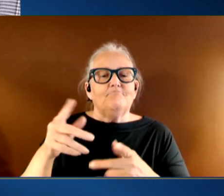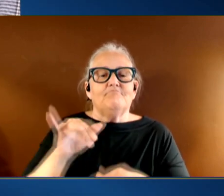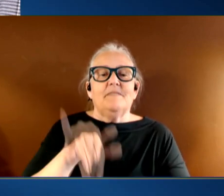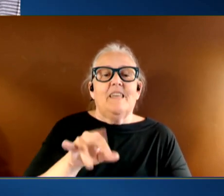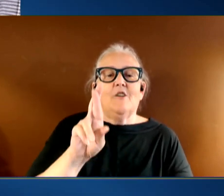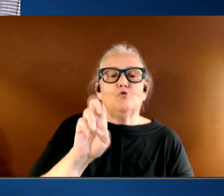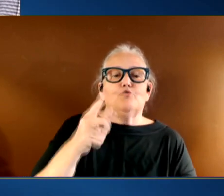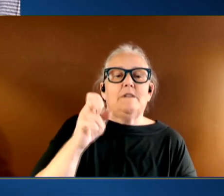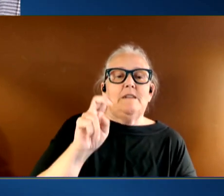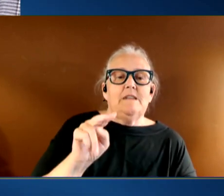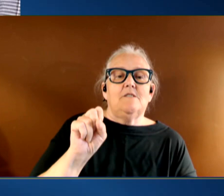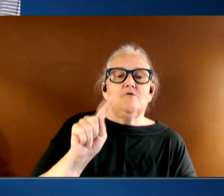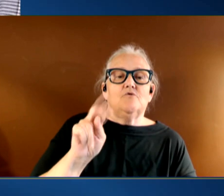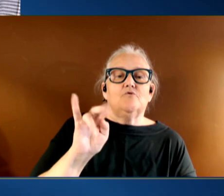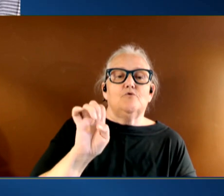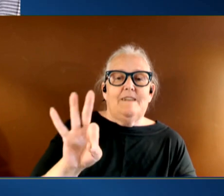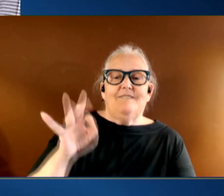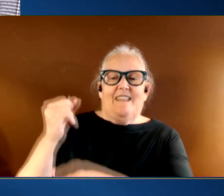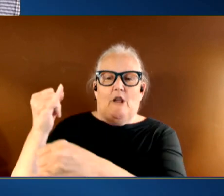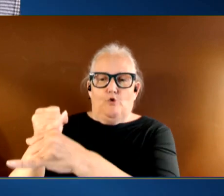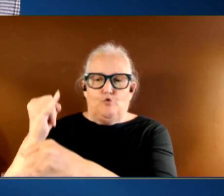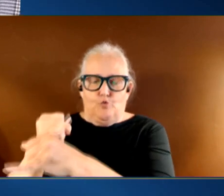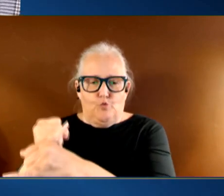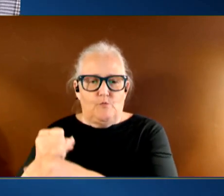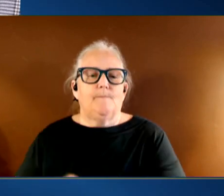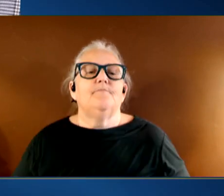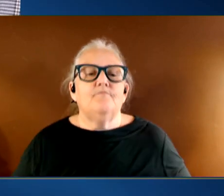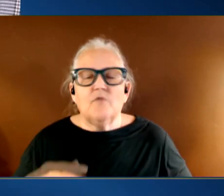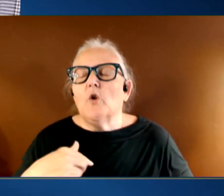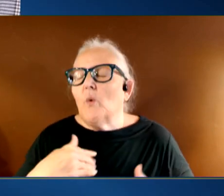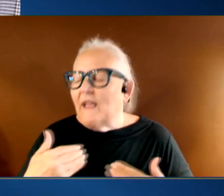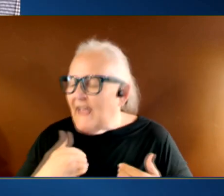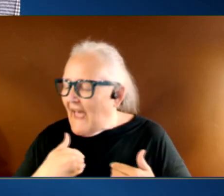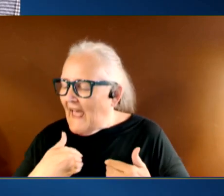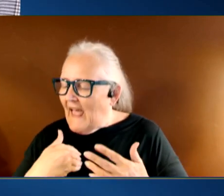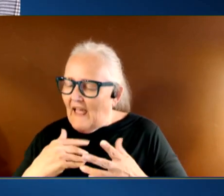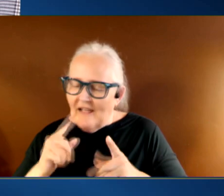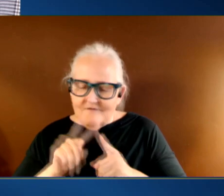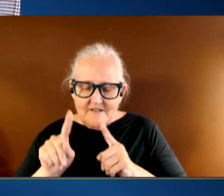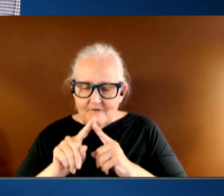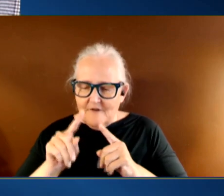employed user centered design techniques to create the site that enables community organizations,